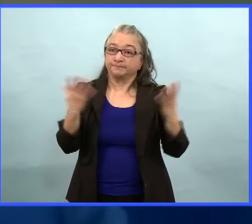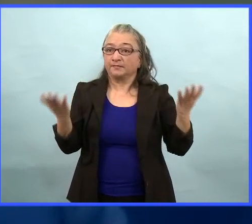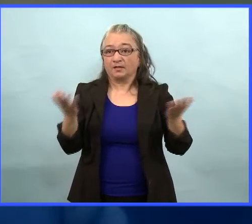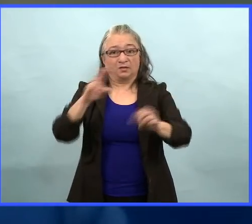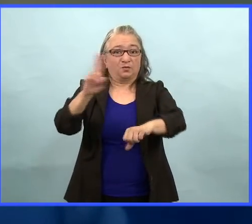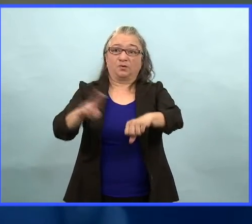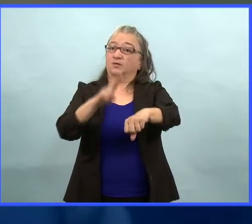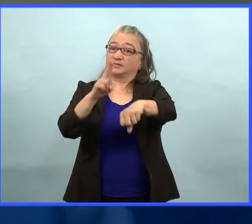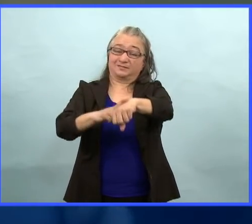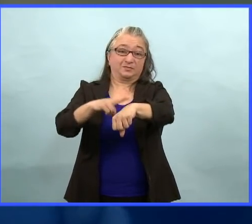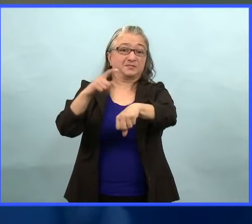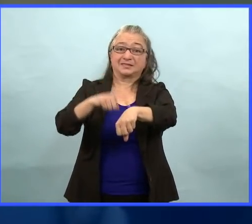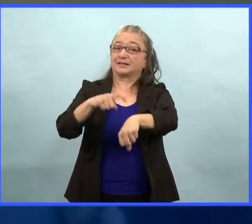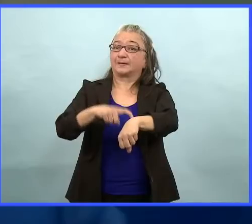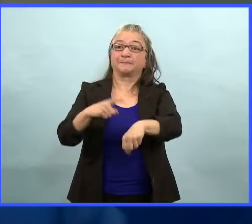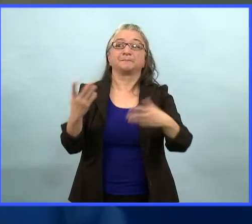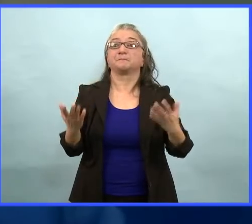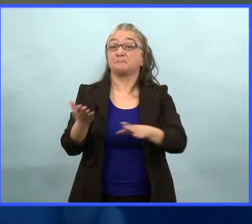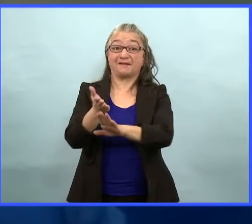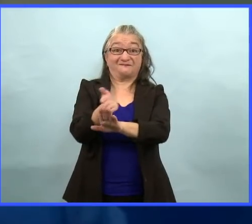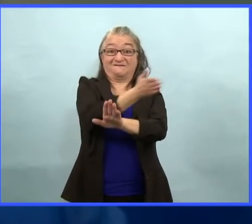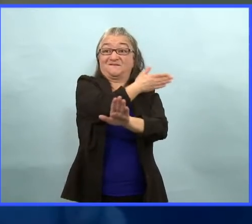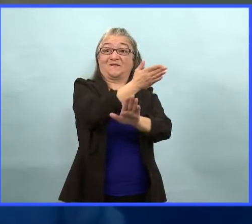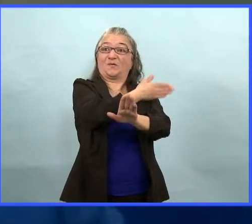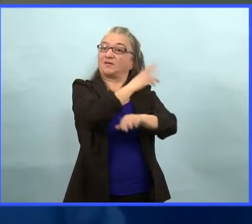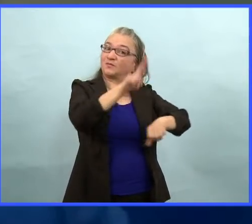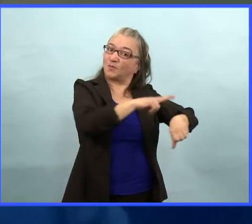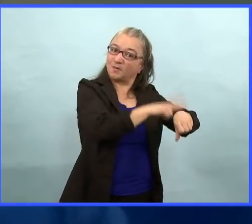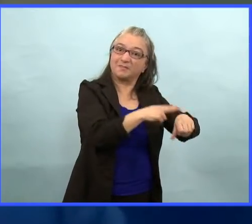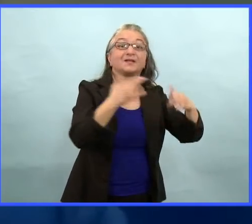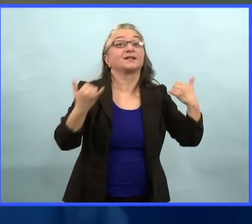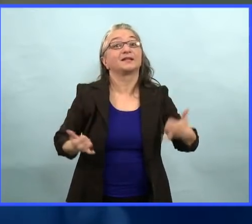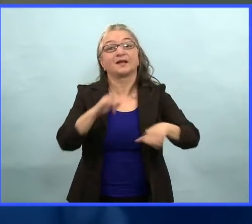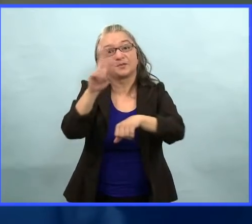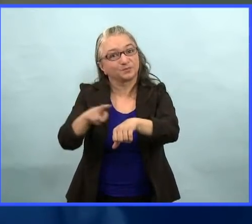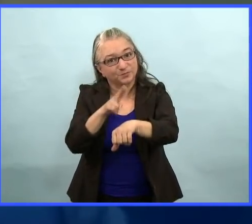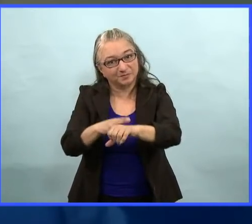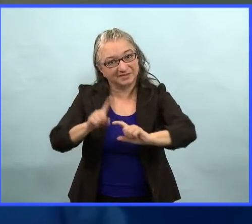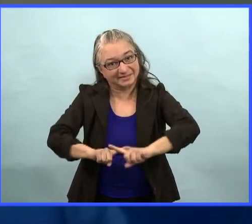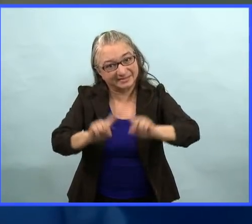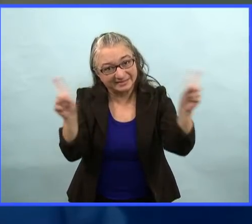so within the health care system currently yes we have an intentional strategy